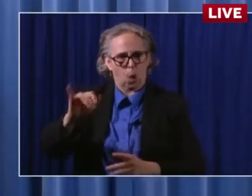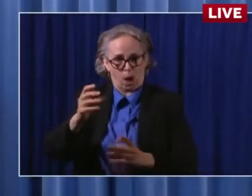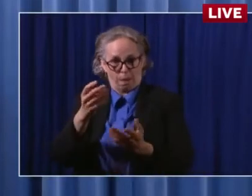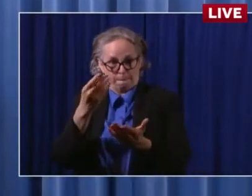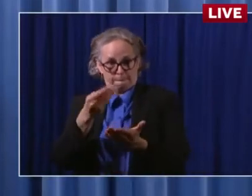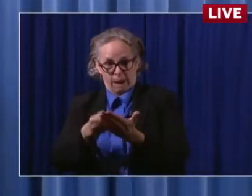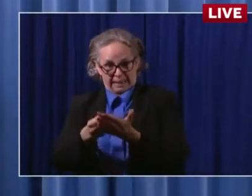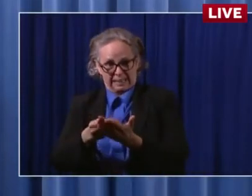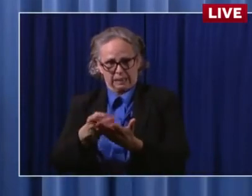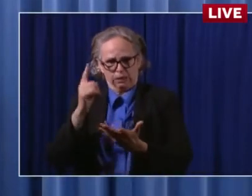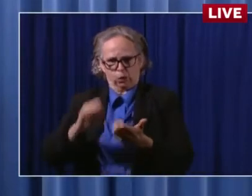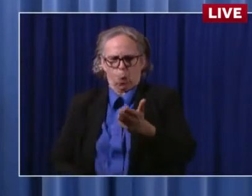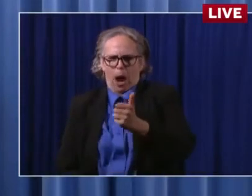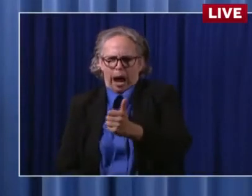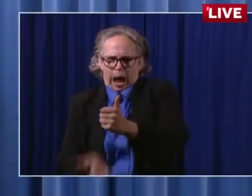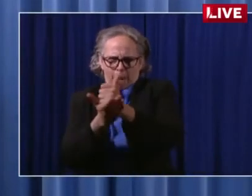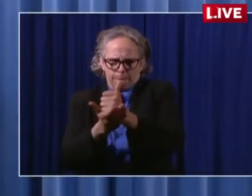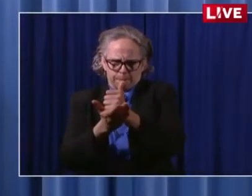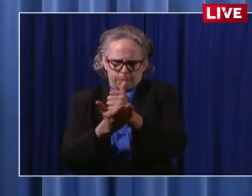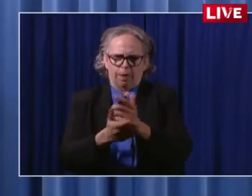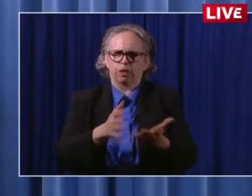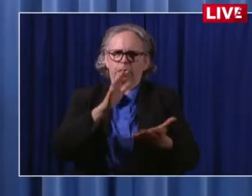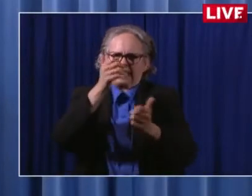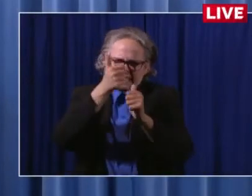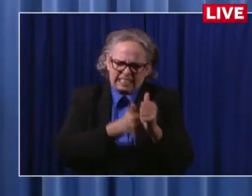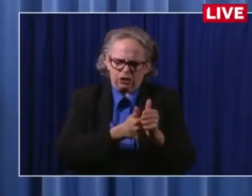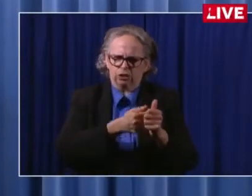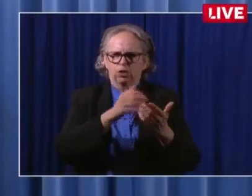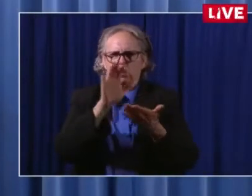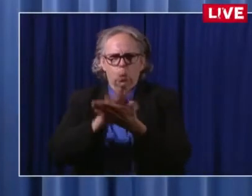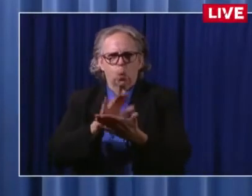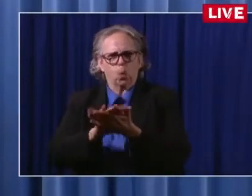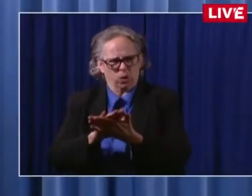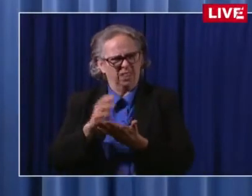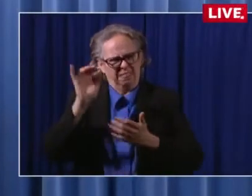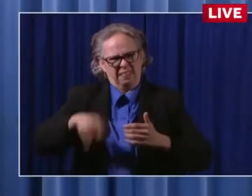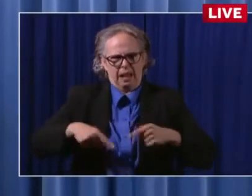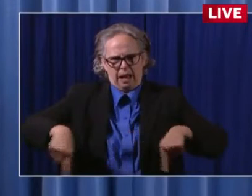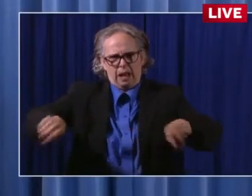BOTTOM LINE, WE INTEND THESE FUNDS TO SERVE STUDENTS TO PREVENT THE SPREAD OF COVID-19.